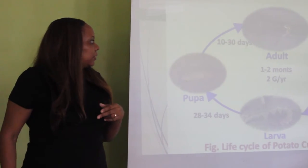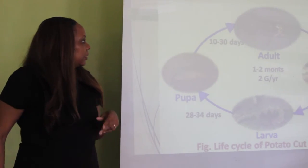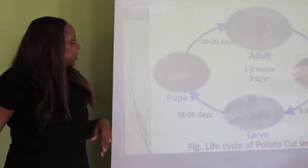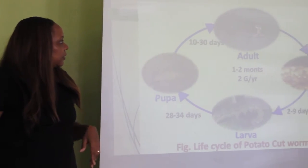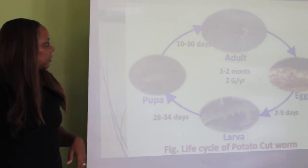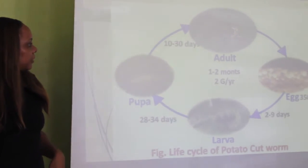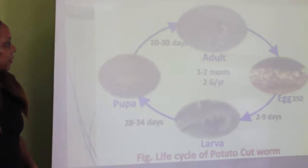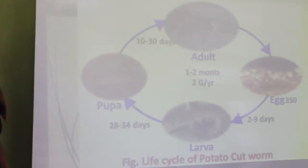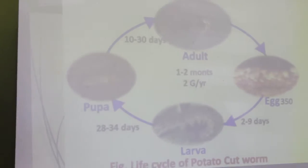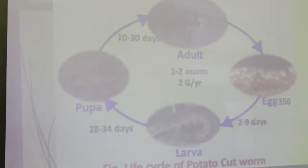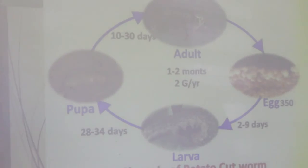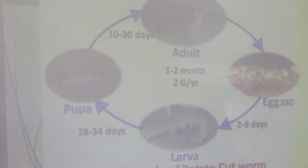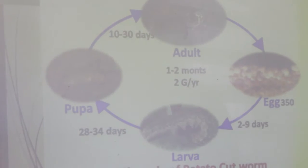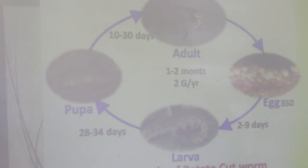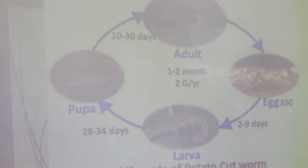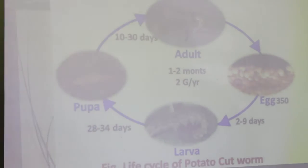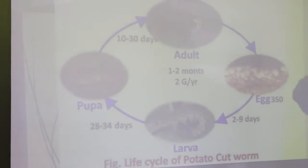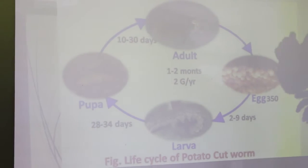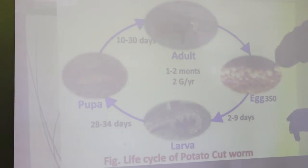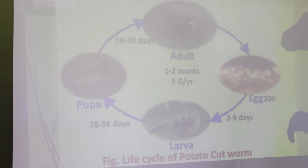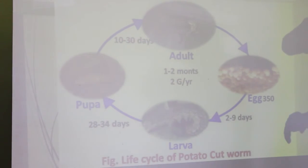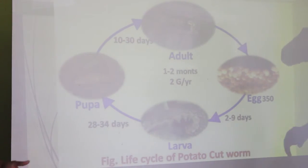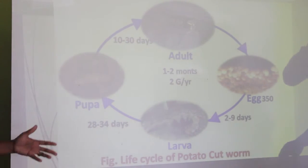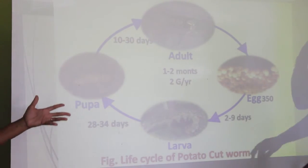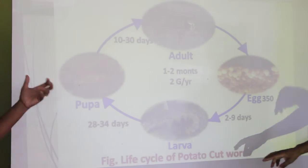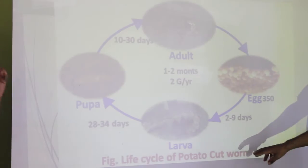okay for this like i just want to show you one example